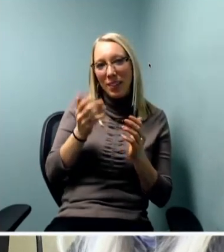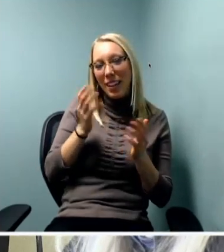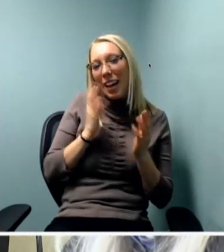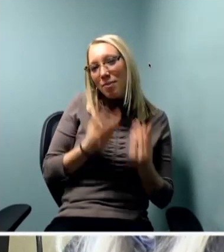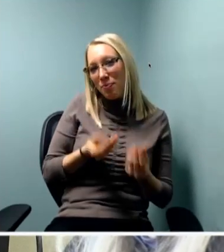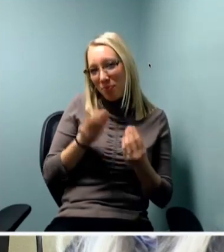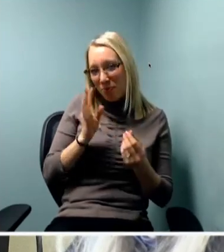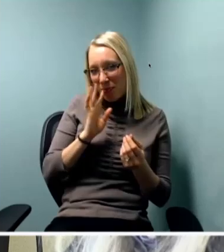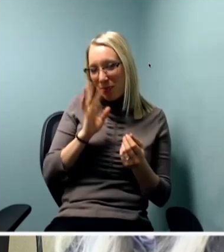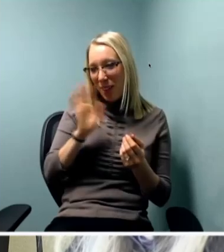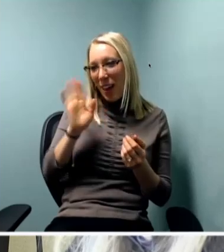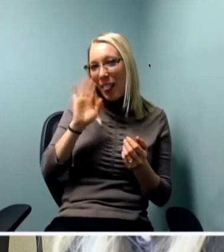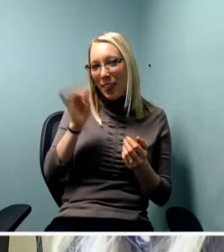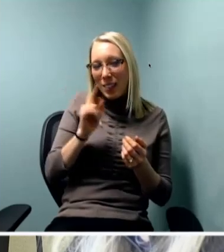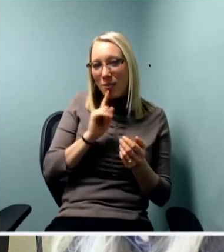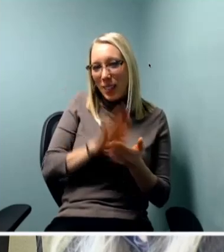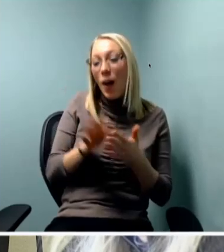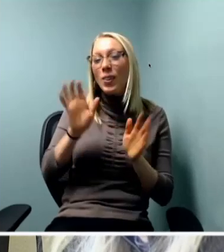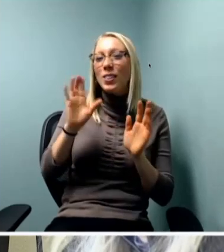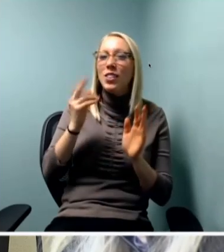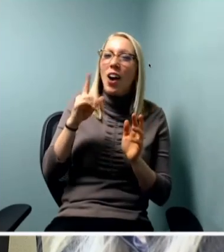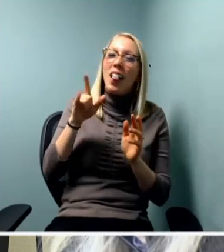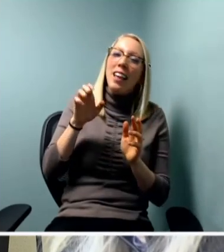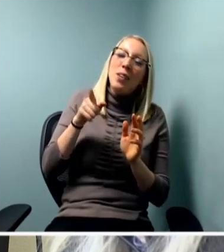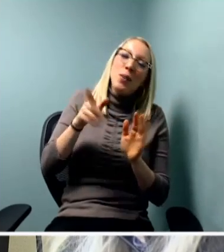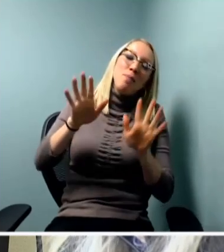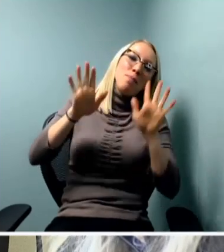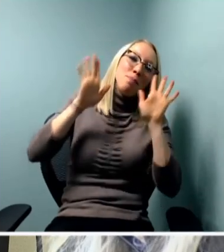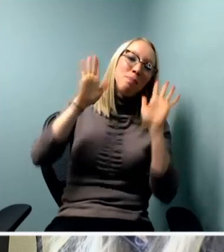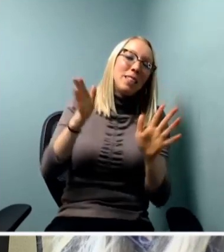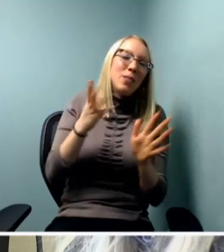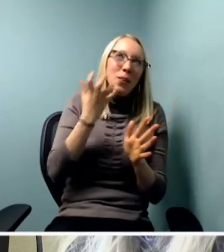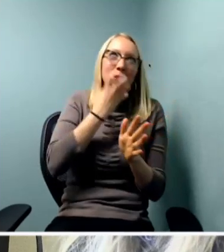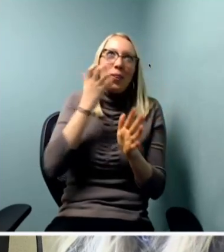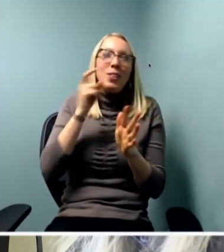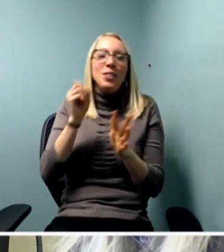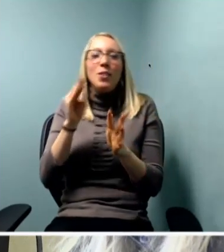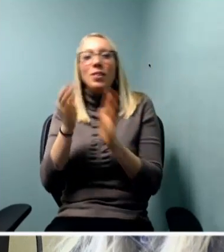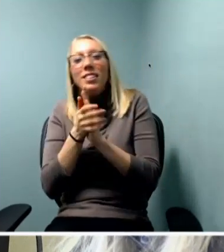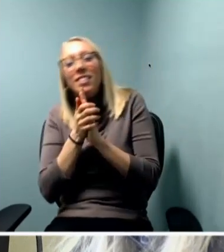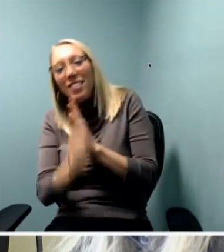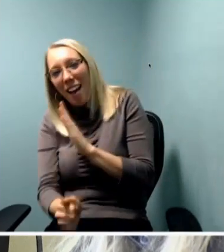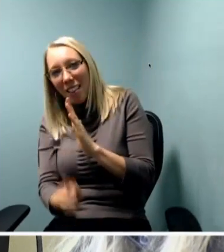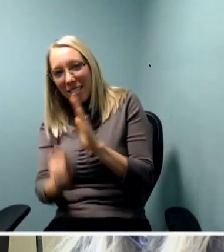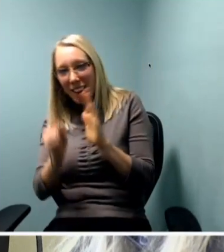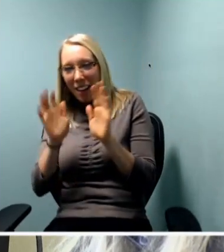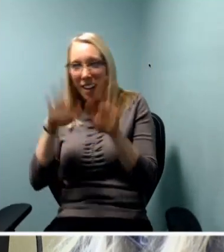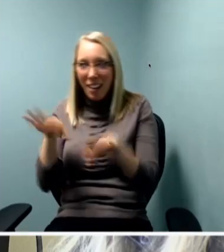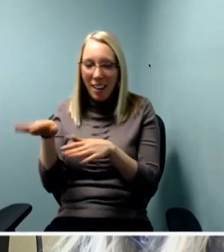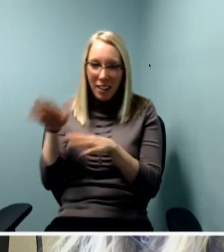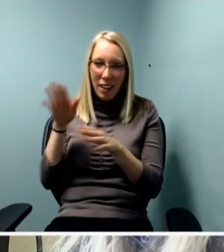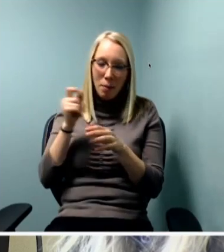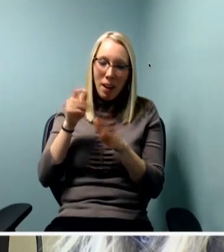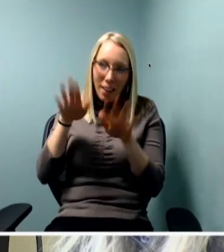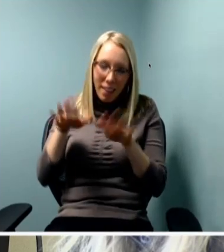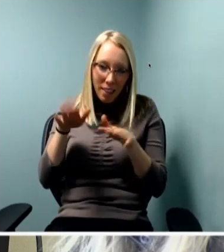"Charlie, you're so amazing!" "Keith, you're so talented!" Which goes straight to what we've heard all of our lives.